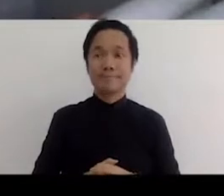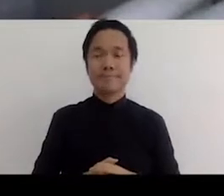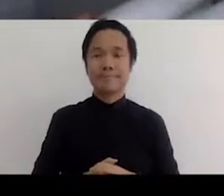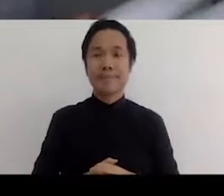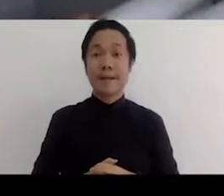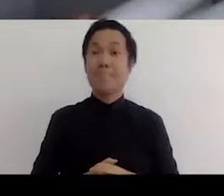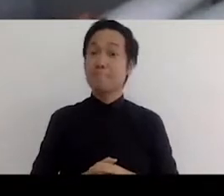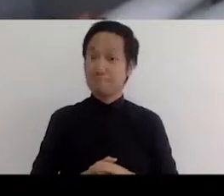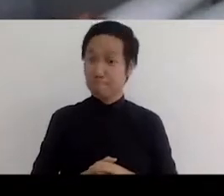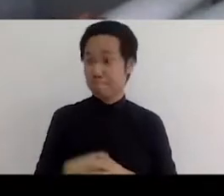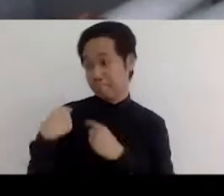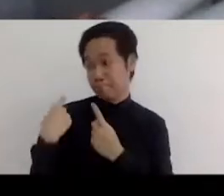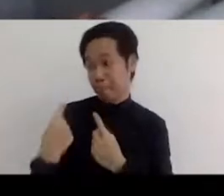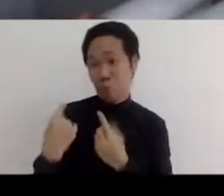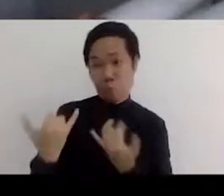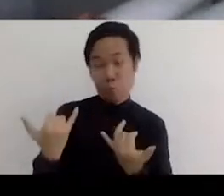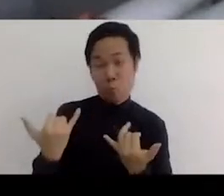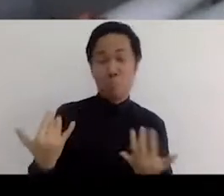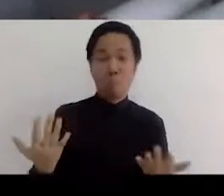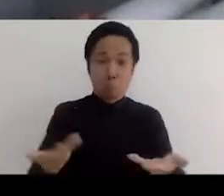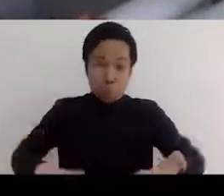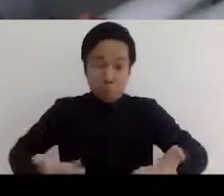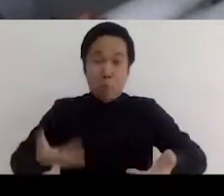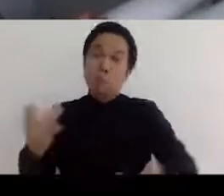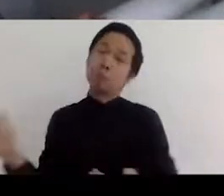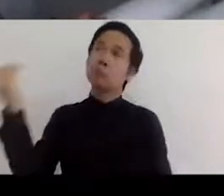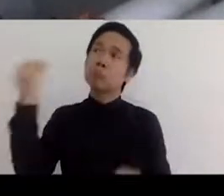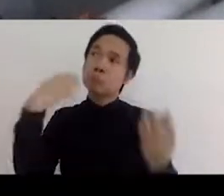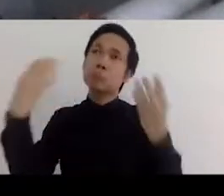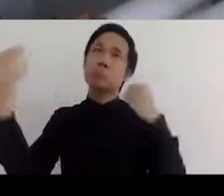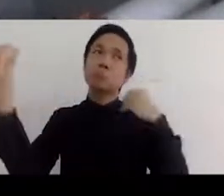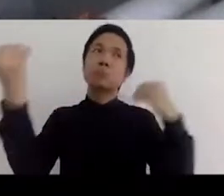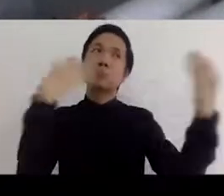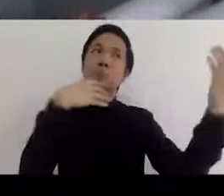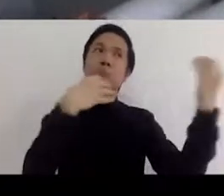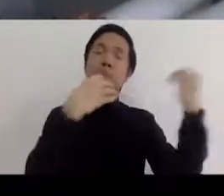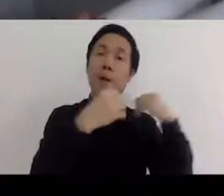Whether you're talking about employment or accessibility, consultation with persons with disabilities,